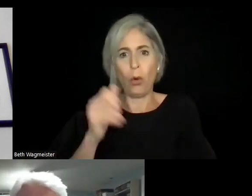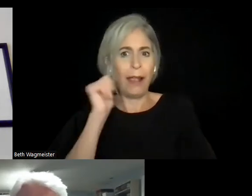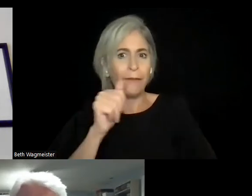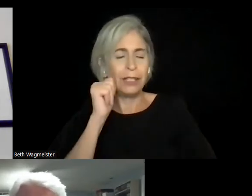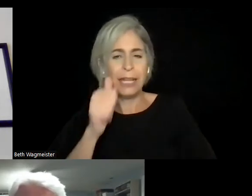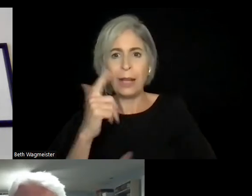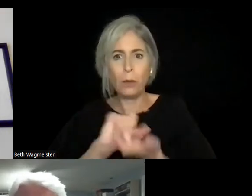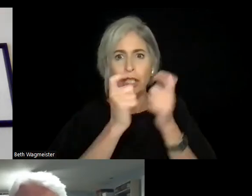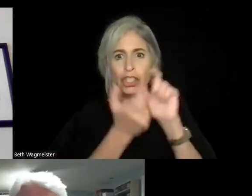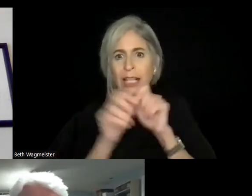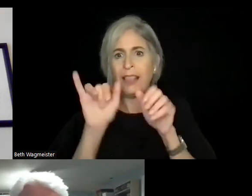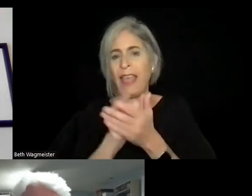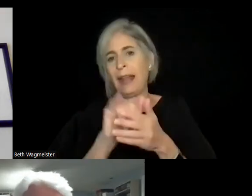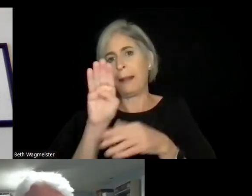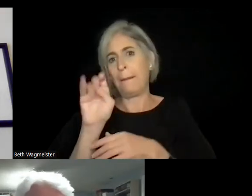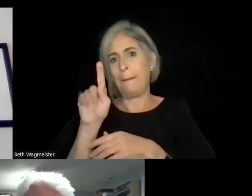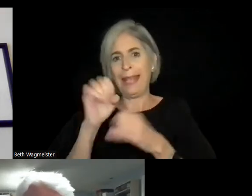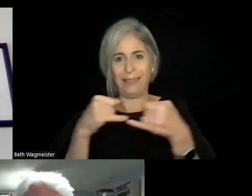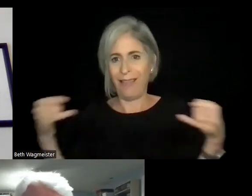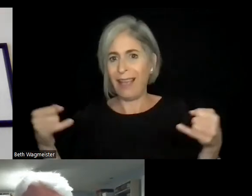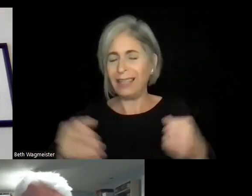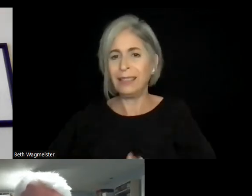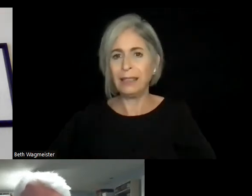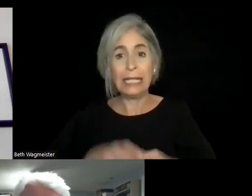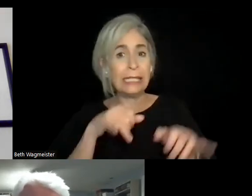relative baseline. We'll find out as day-to-day, year to year goes by